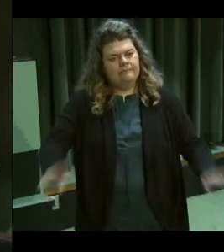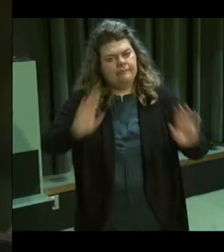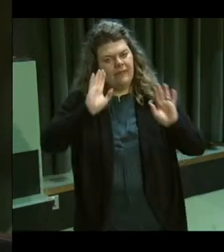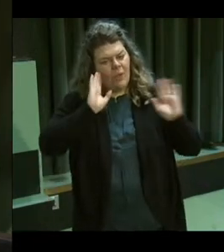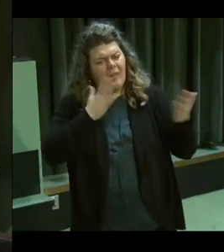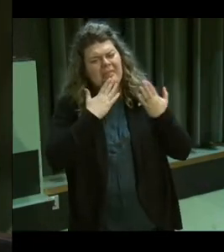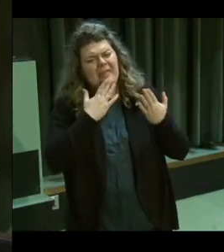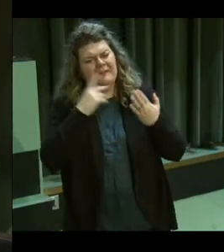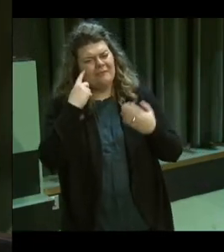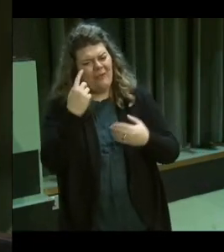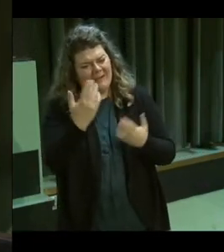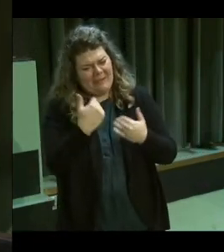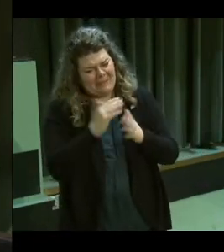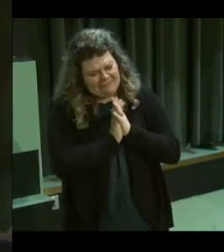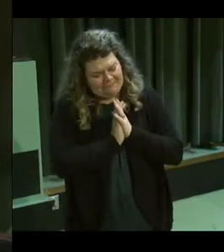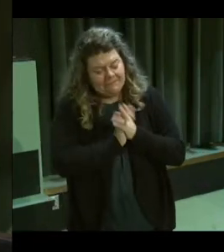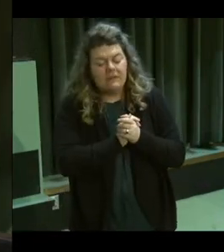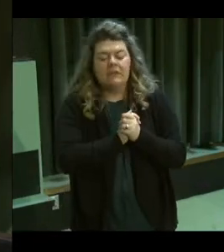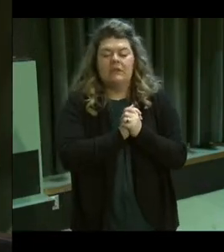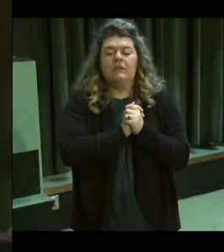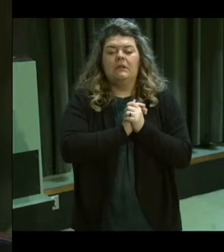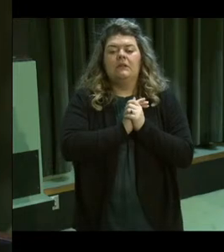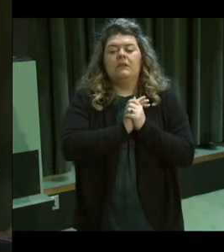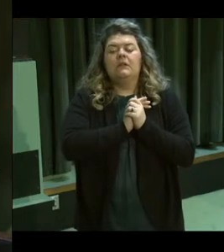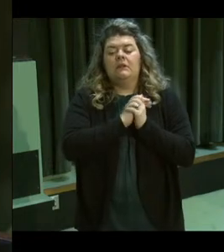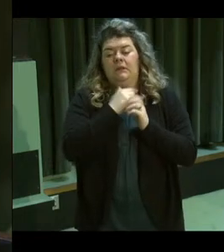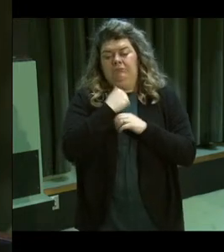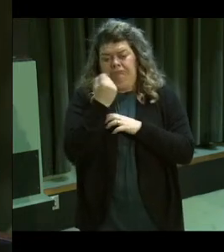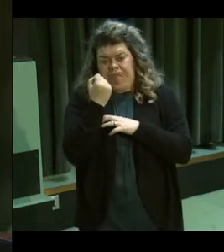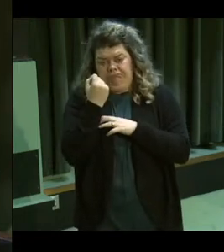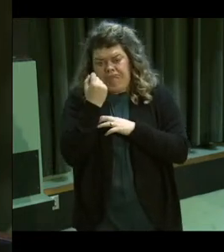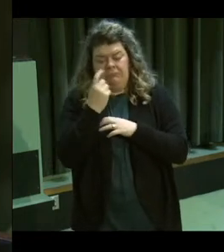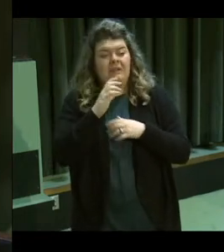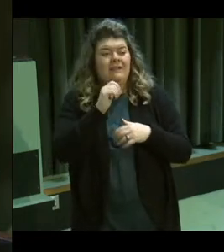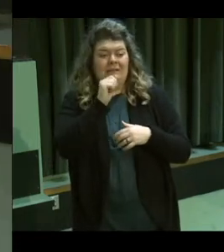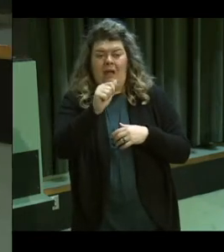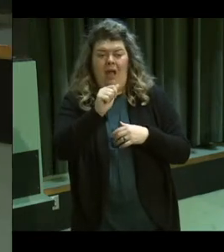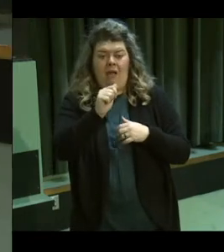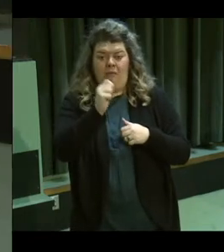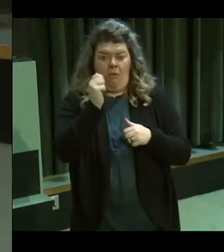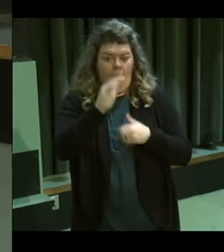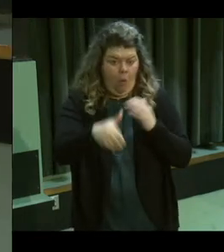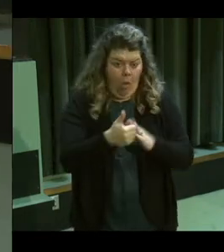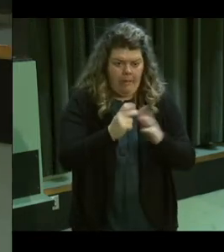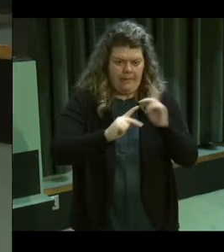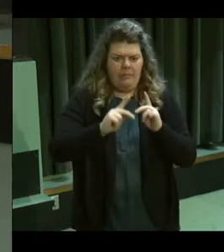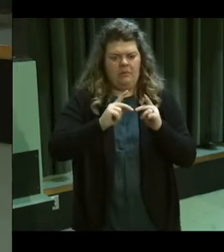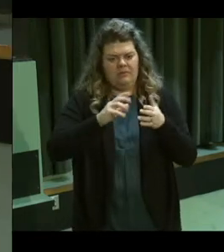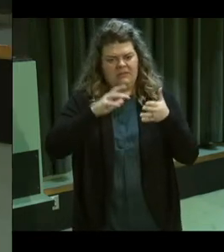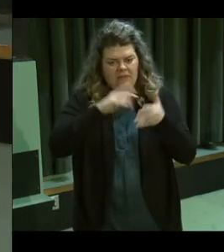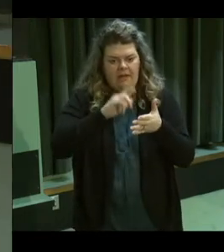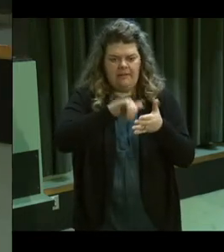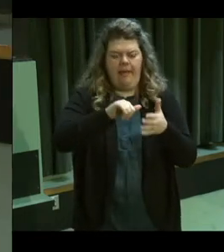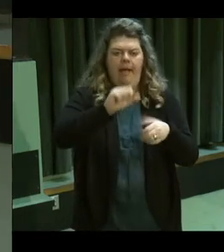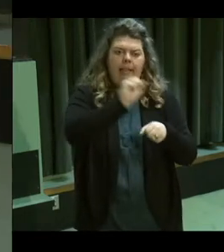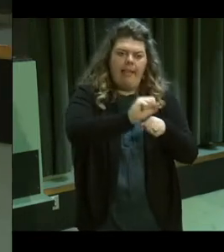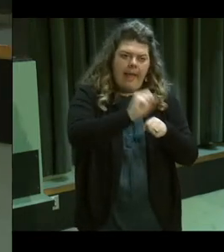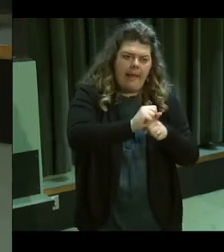Hello. Thank you for coming,